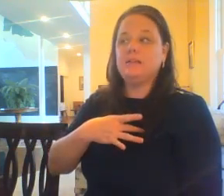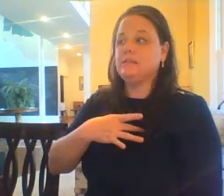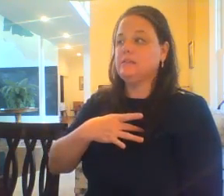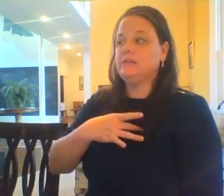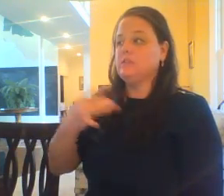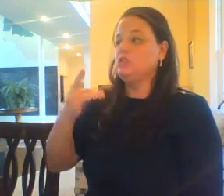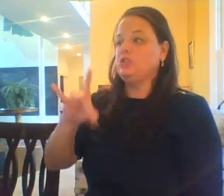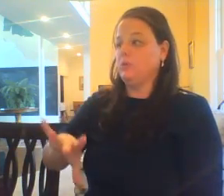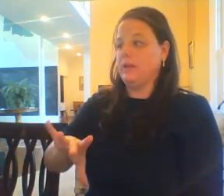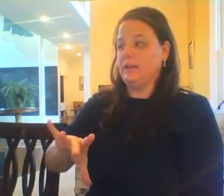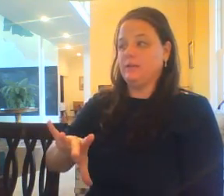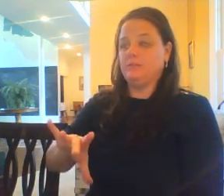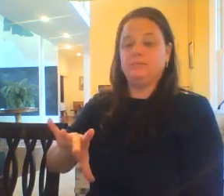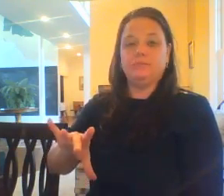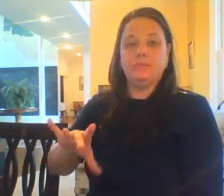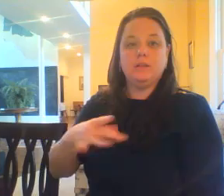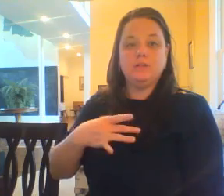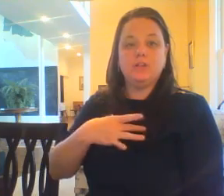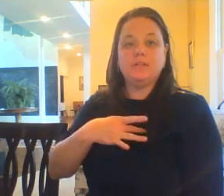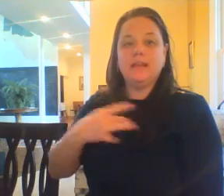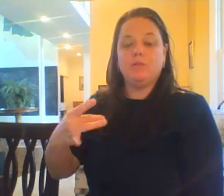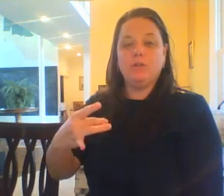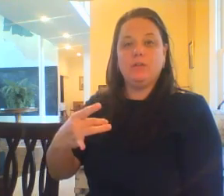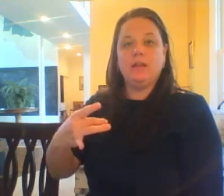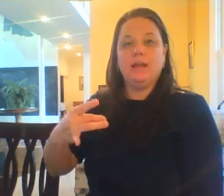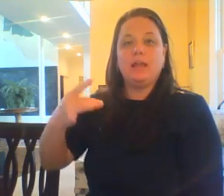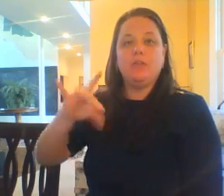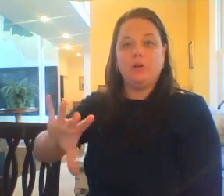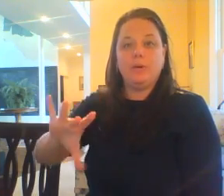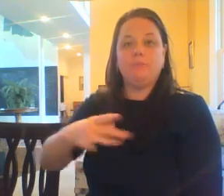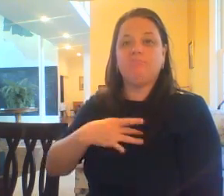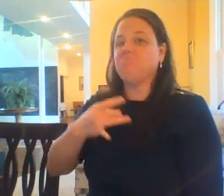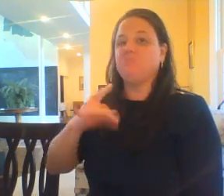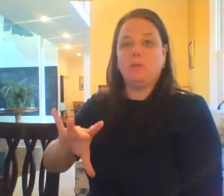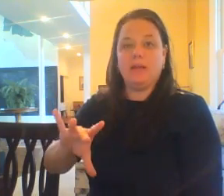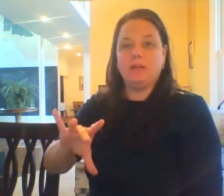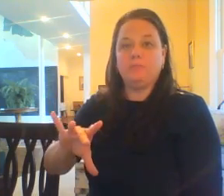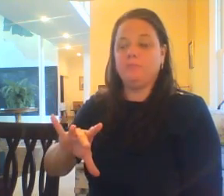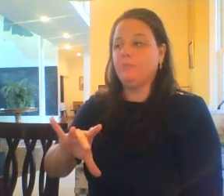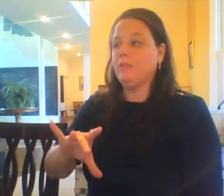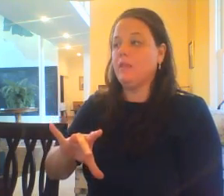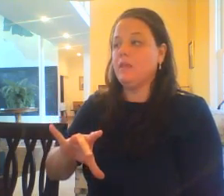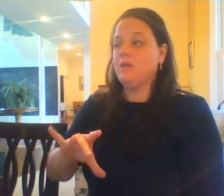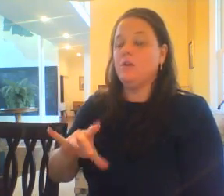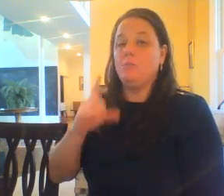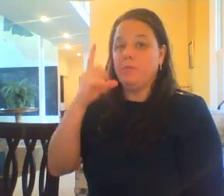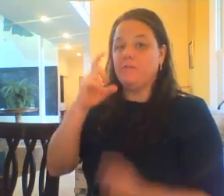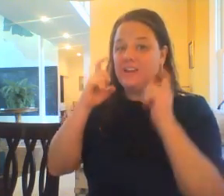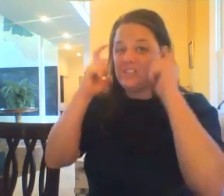don't like and "DON'T LIKE" so you take that you did like and throw it don't like remember your facial So you take what you did like and throw it. Remember your facial expressions: "LIKE IT" "DON'T LIKE"